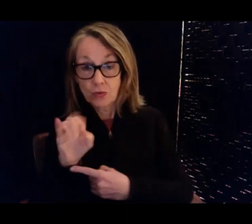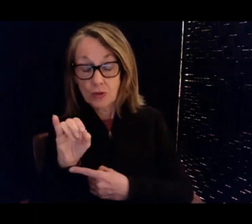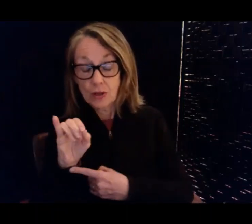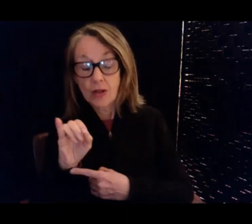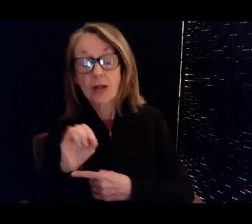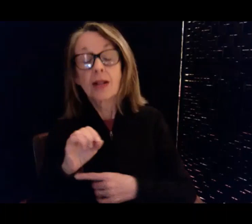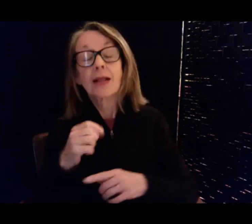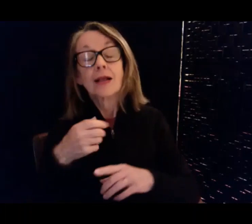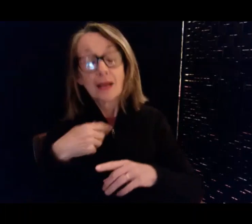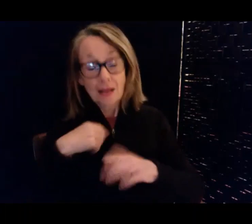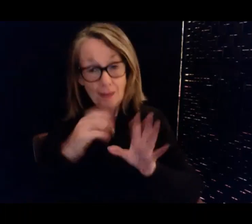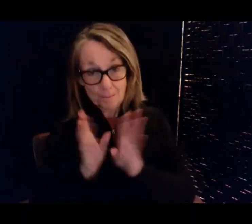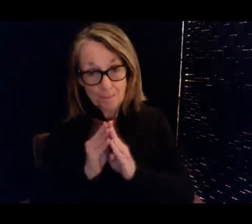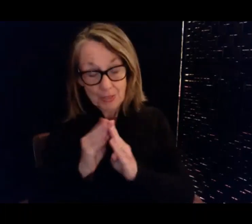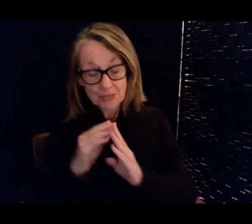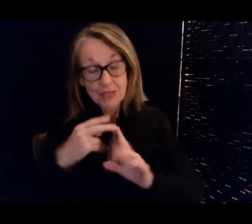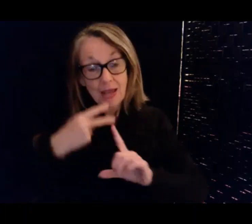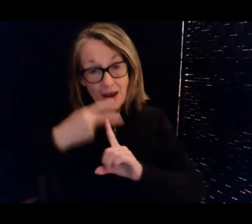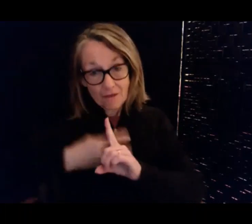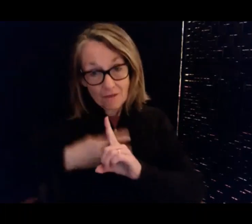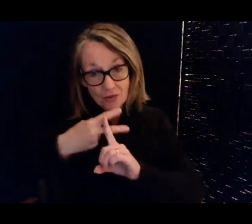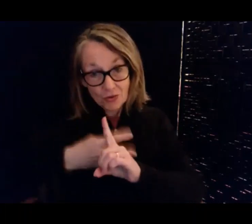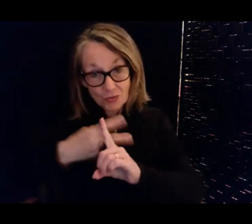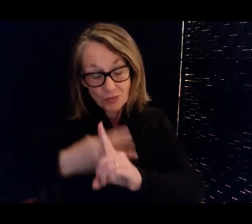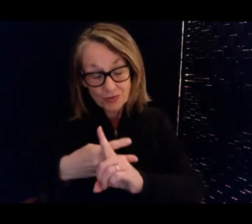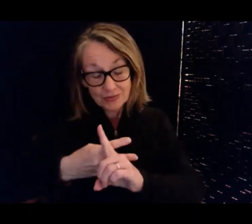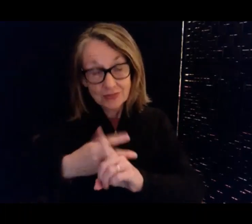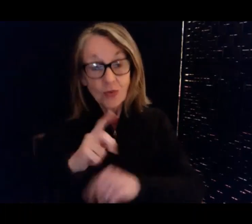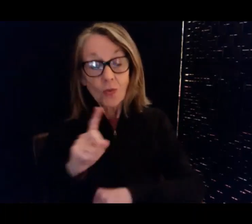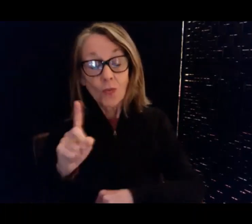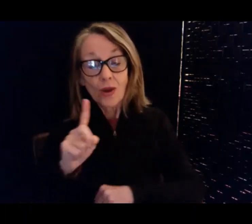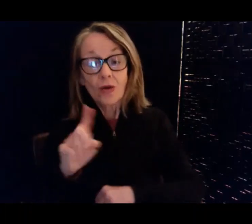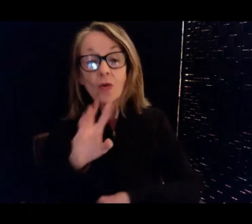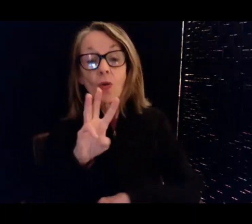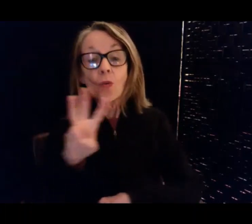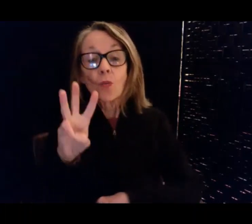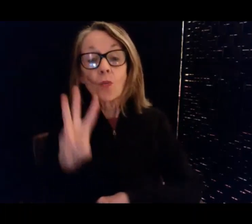month at the Warwick Public Library on Saturday afternoons from 2:00 to 4:00